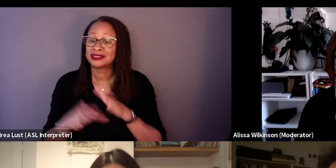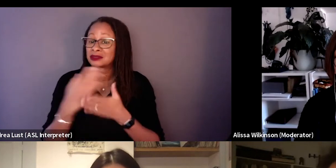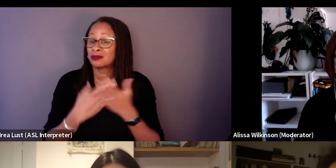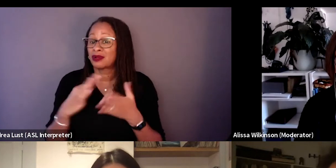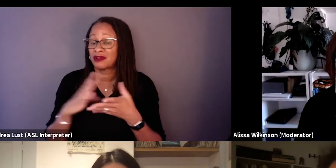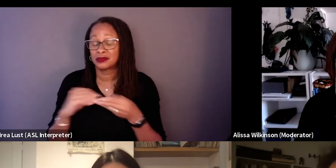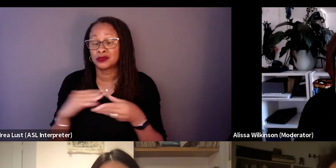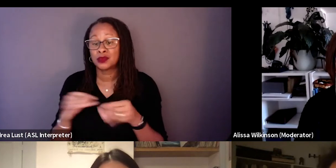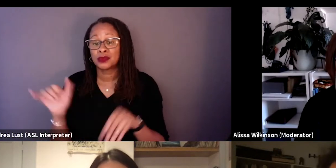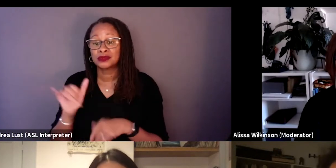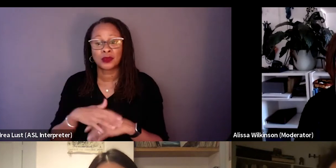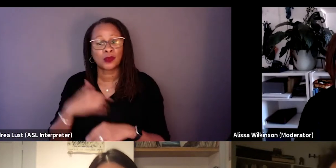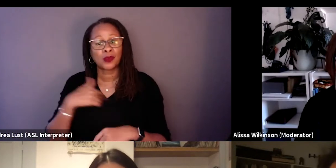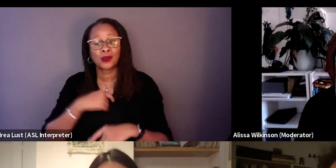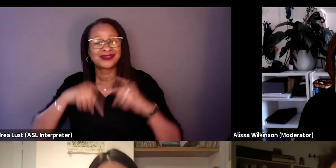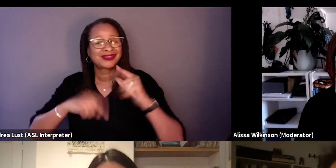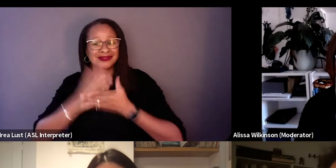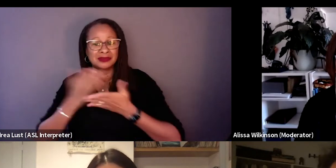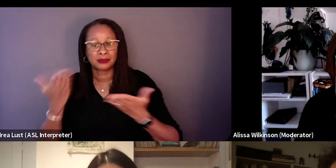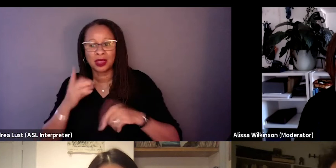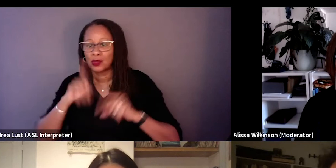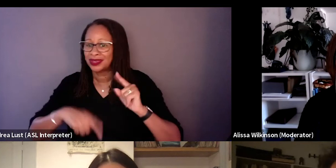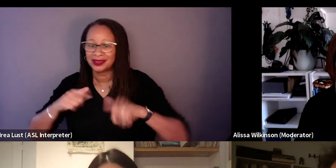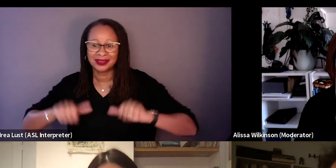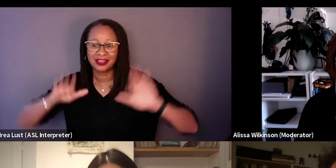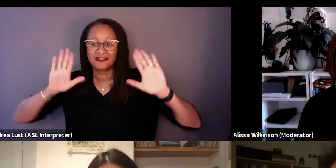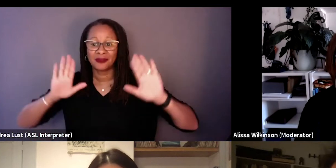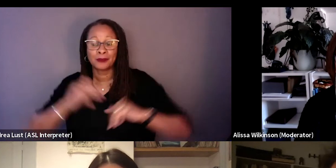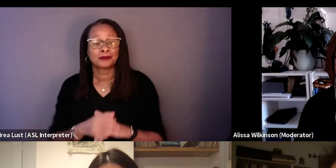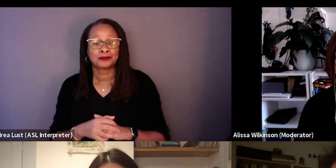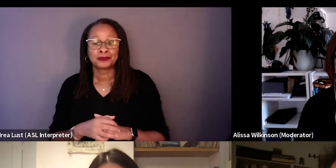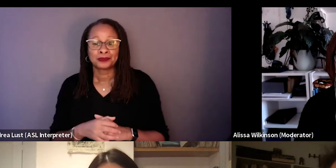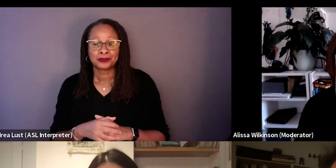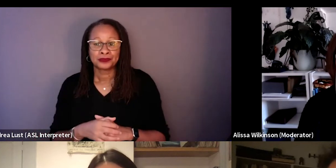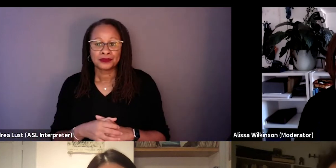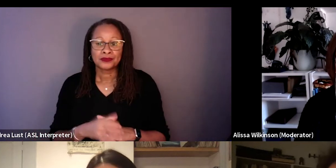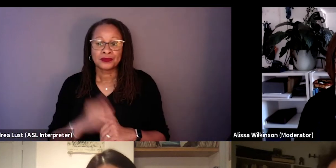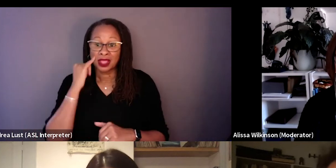So we cannot stop here. We cannot give up. If we do it. Yeah. That cannot be the end.